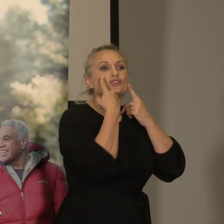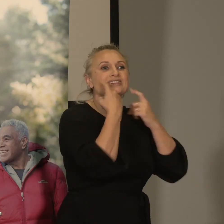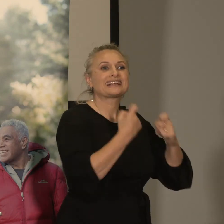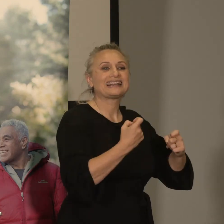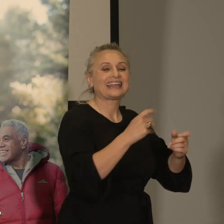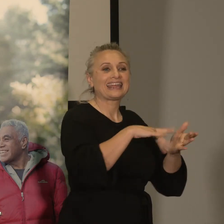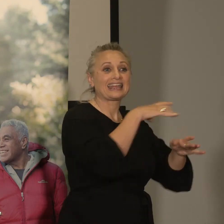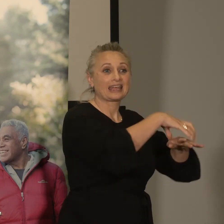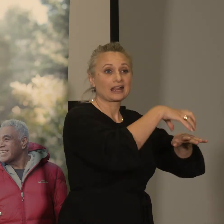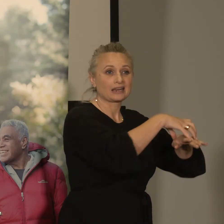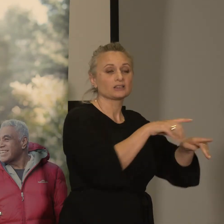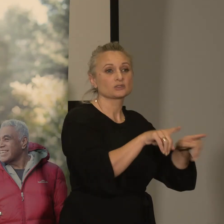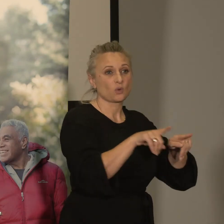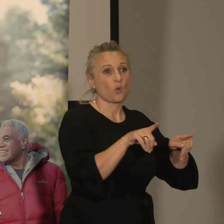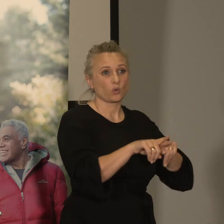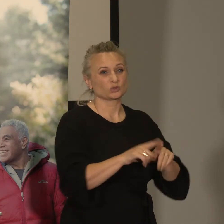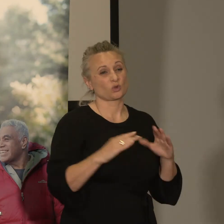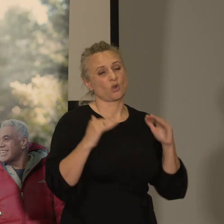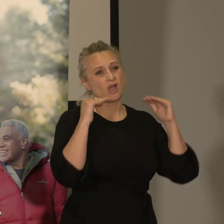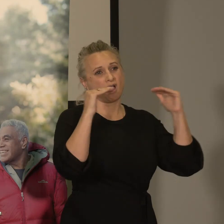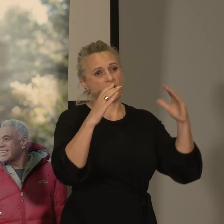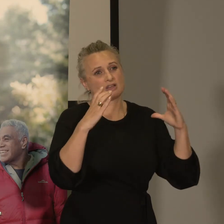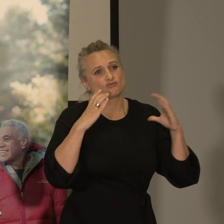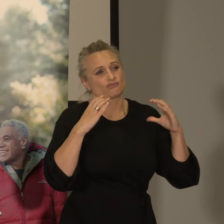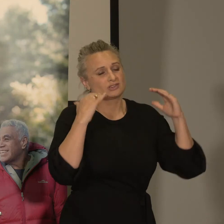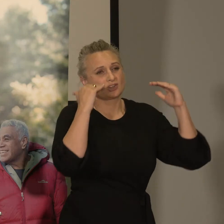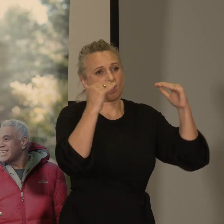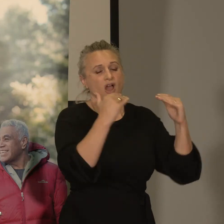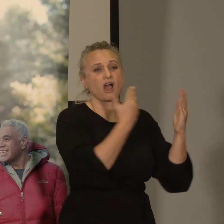practices and urgent care clinics are also experiencing demand for acute care. Staff